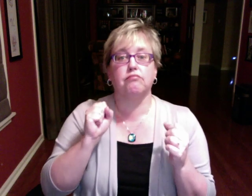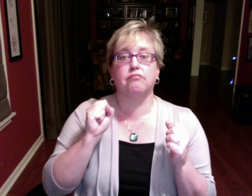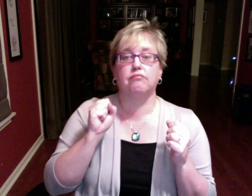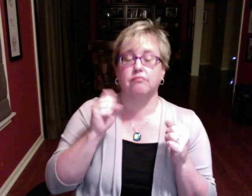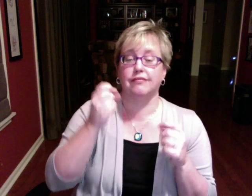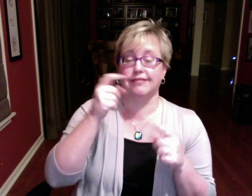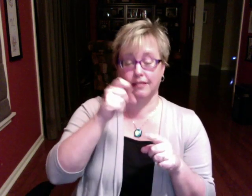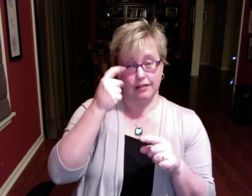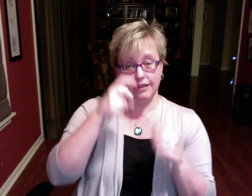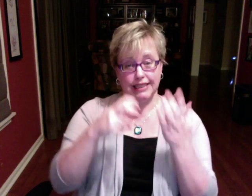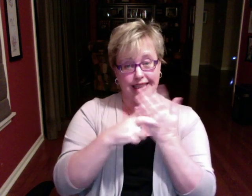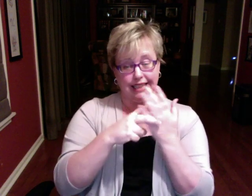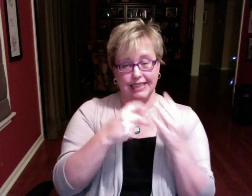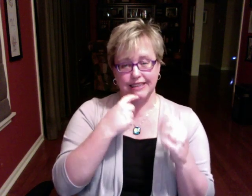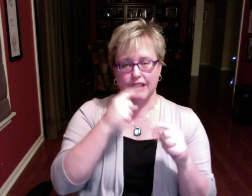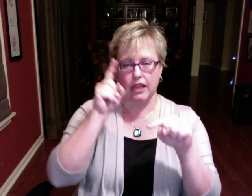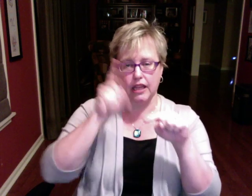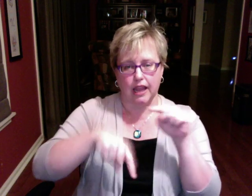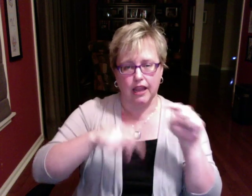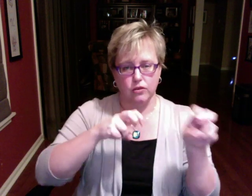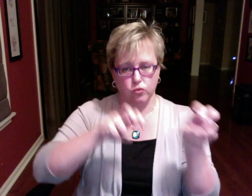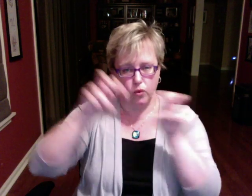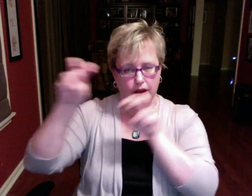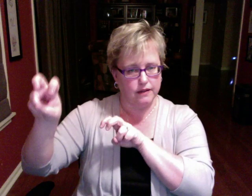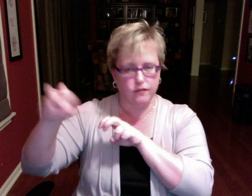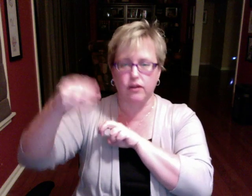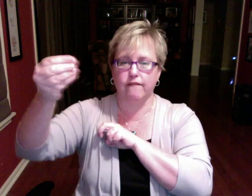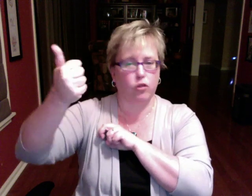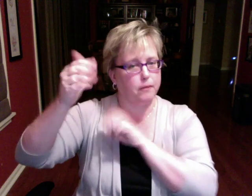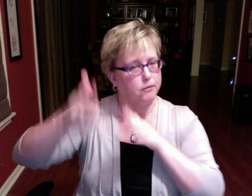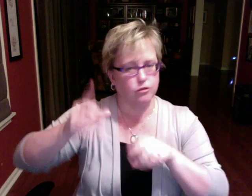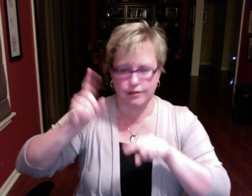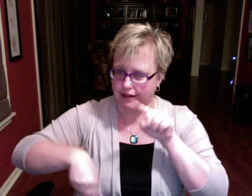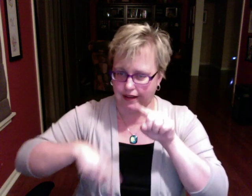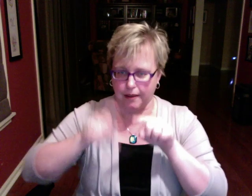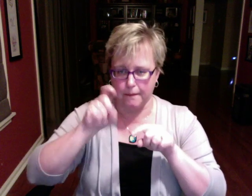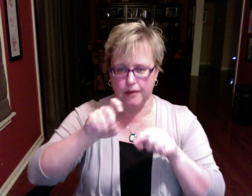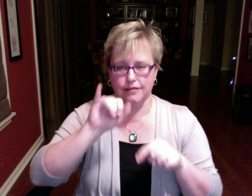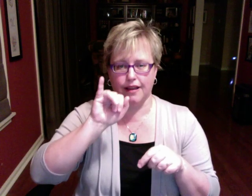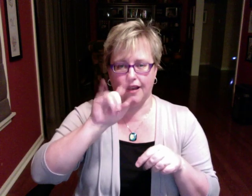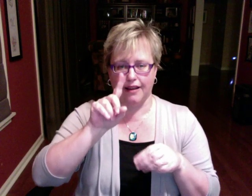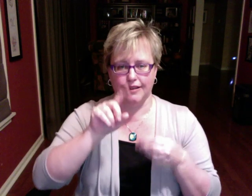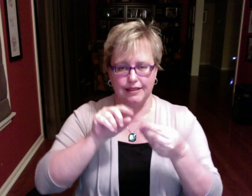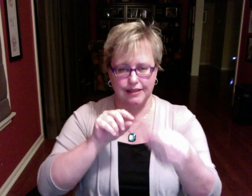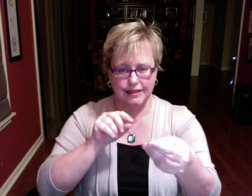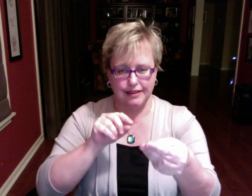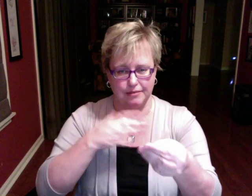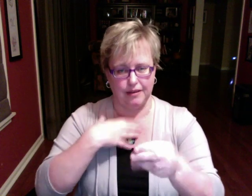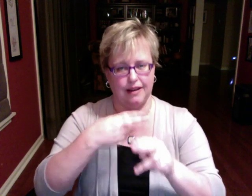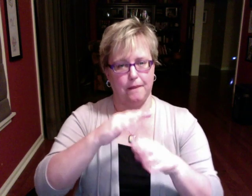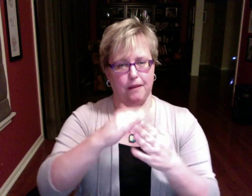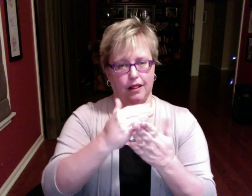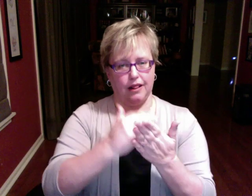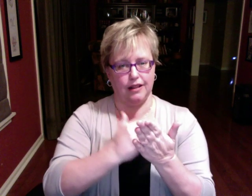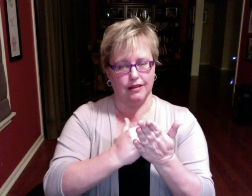The email said the tickets were non-transferable. We had to show ID at the debate. Our names would be on some lists.